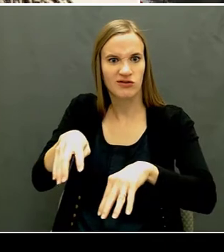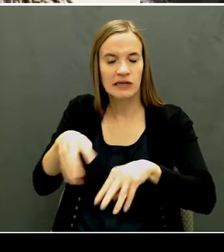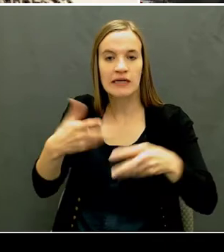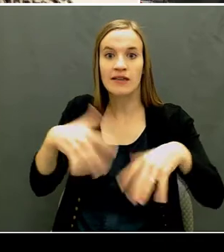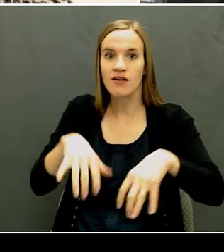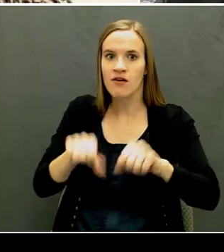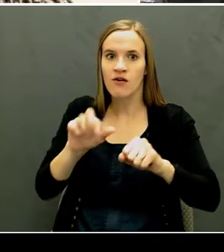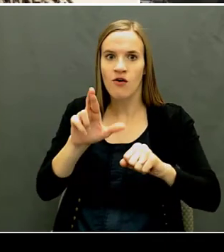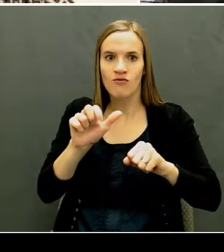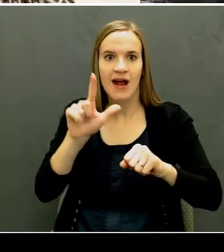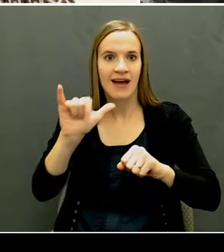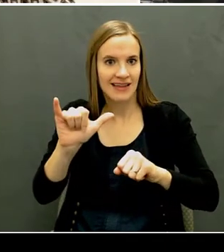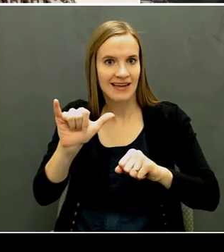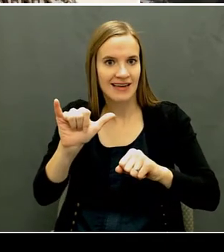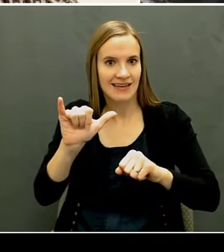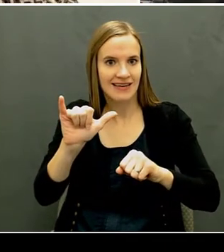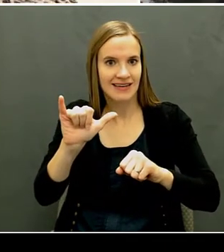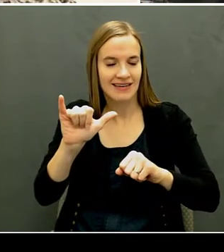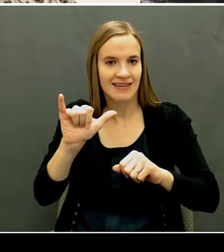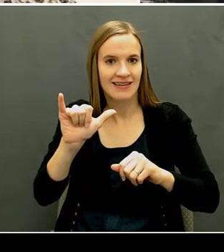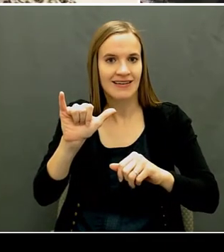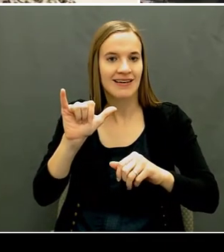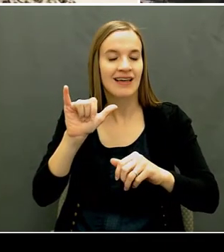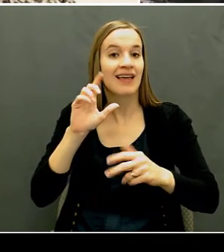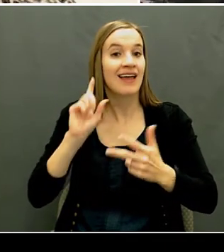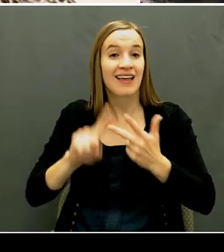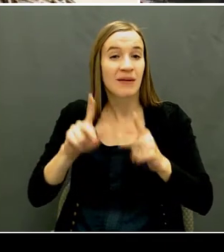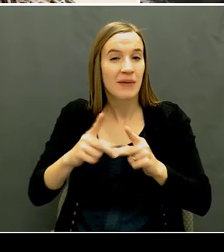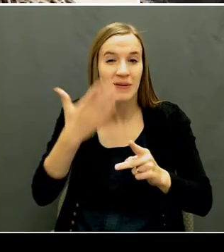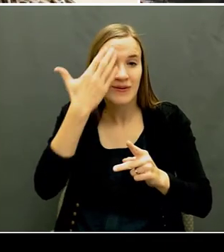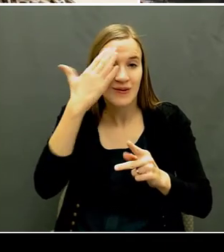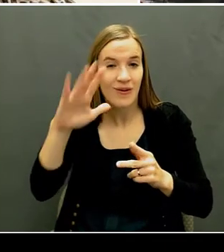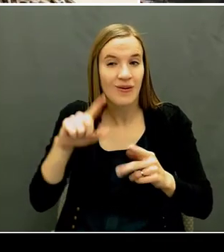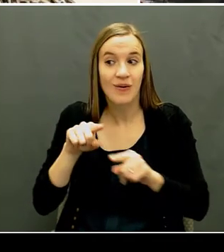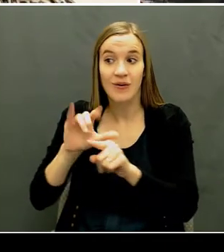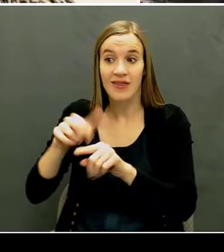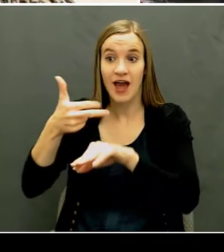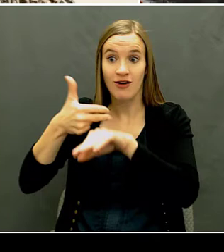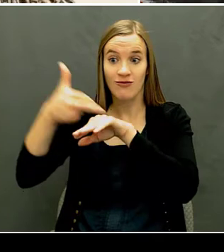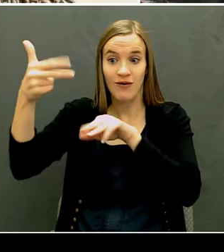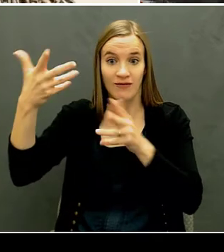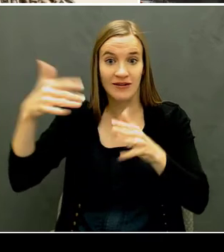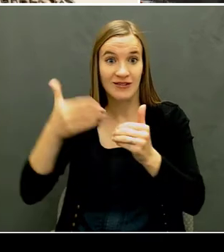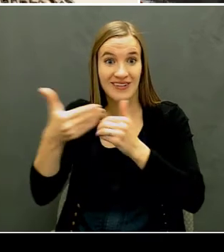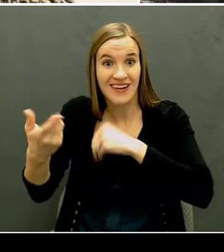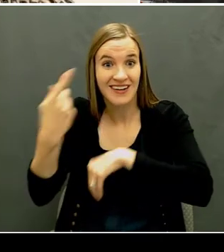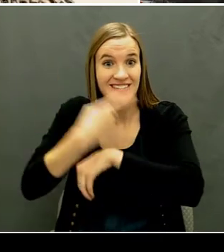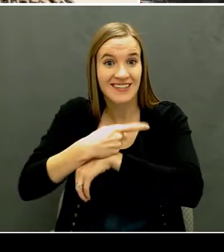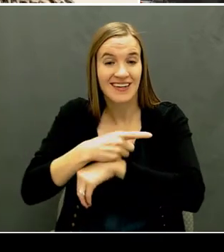then they forget that the next day 150 people took over the capital 100 people got 104 people got